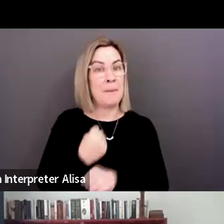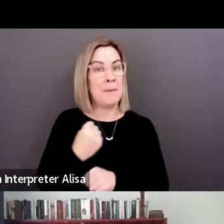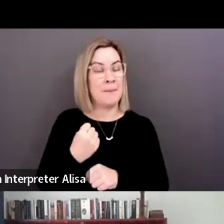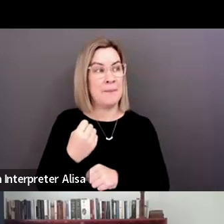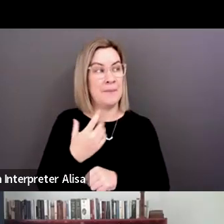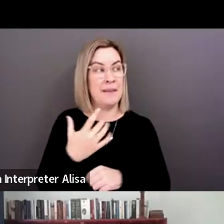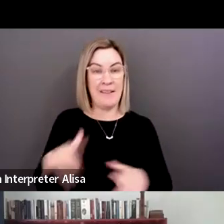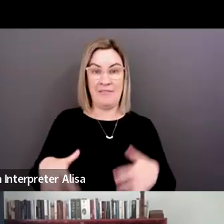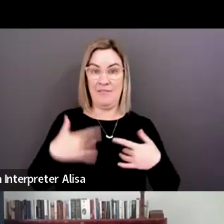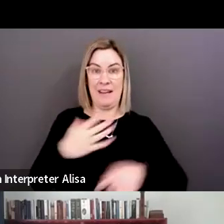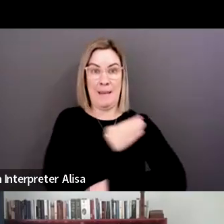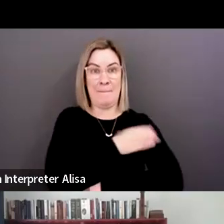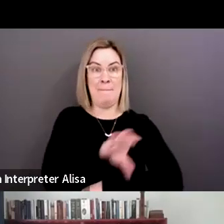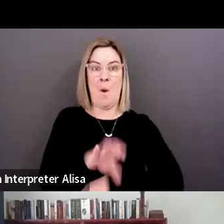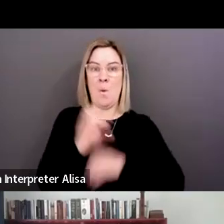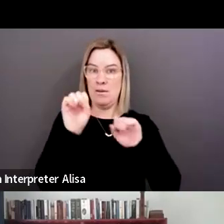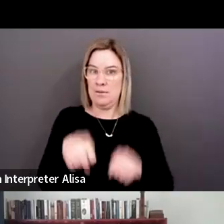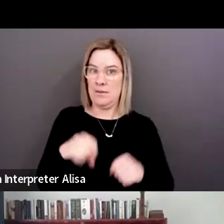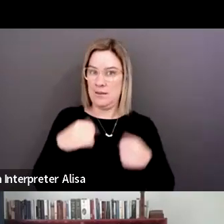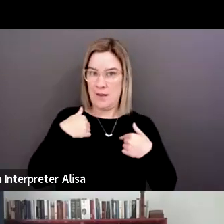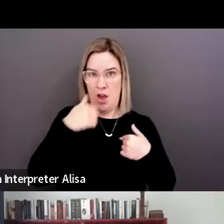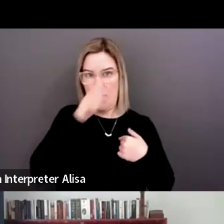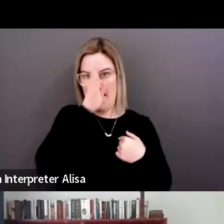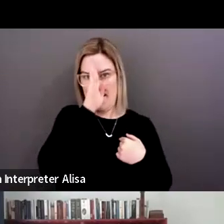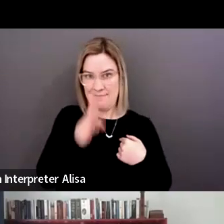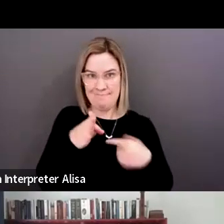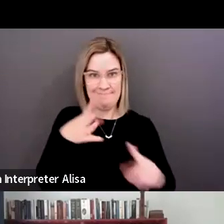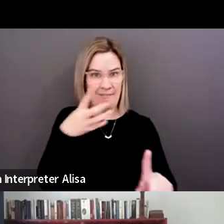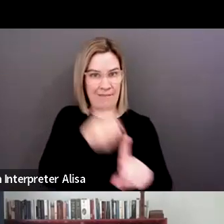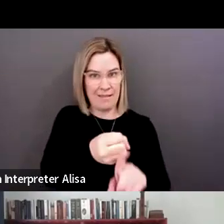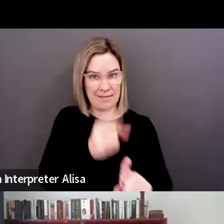launching. It's a really exciting step to have that collective feel around it